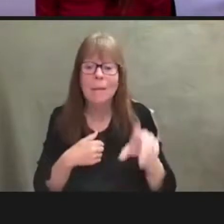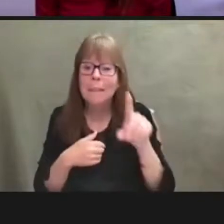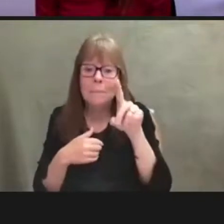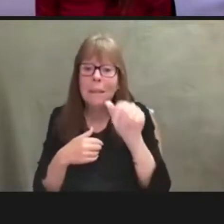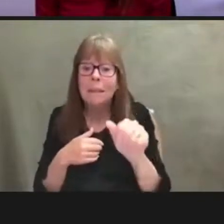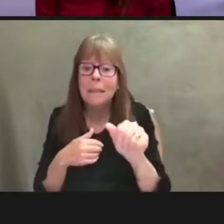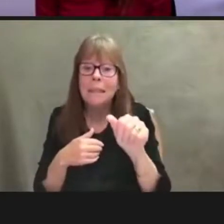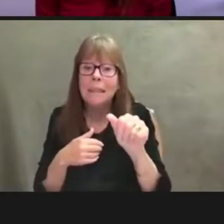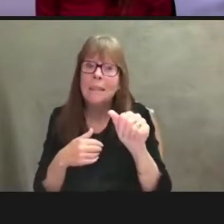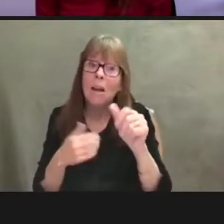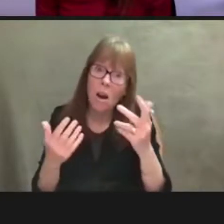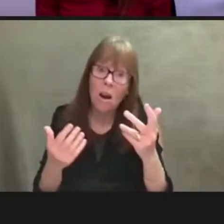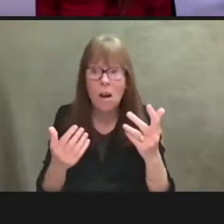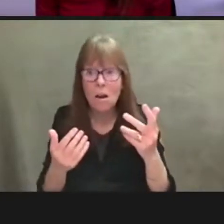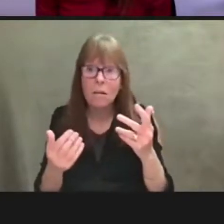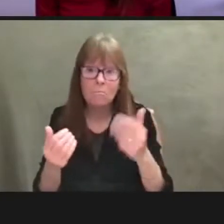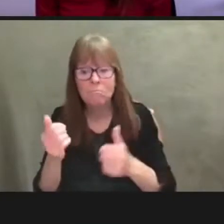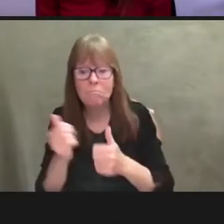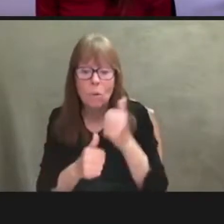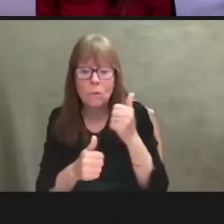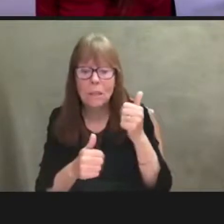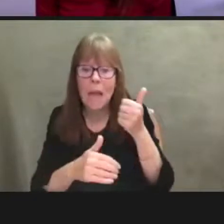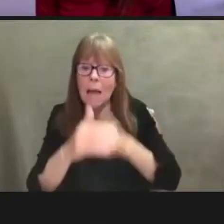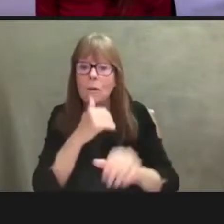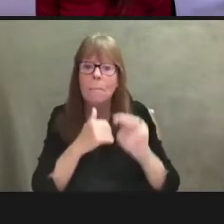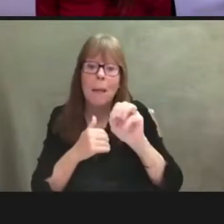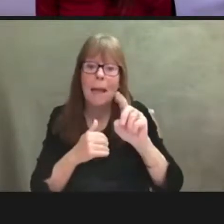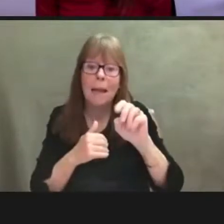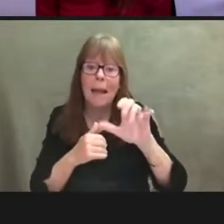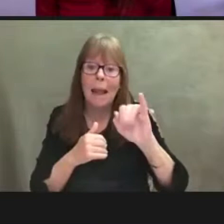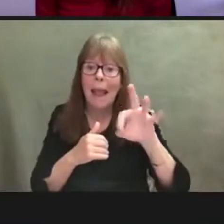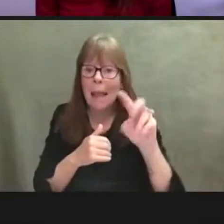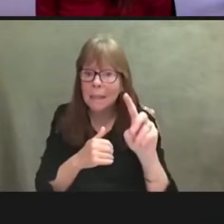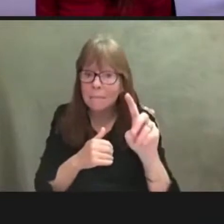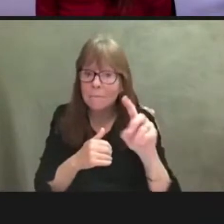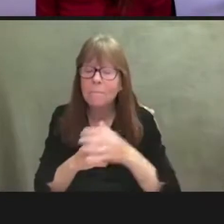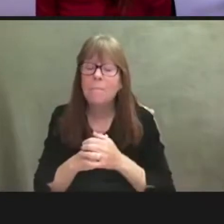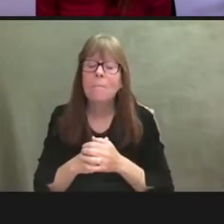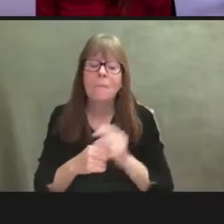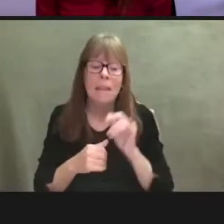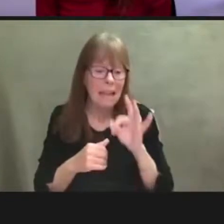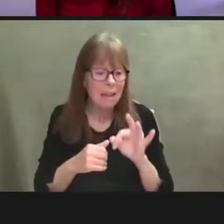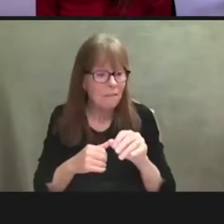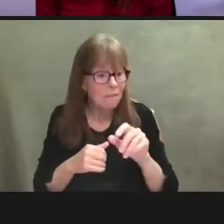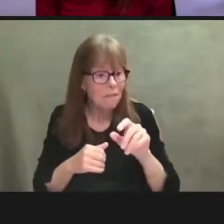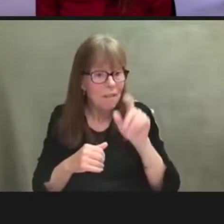be covered by Medicaid. Obviously it's a needs—means-tested program.